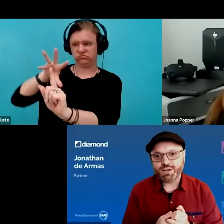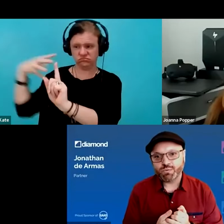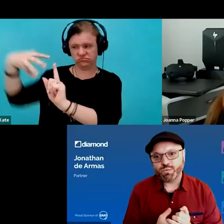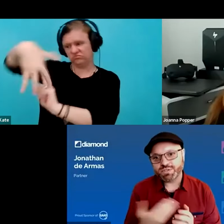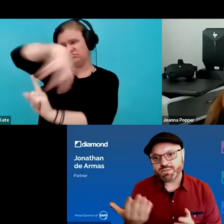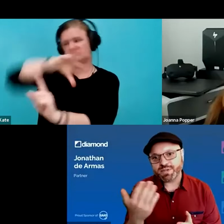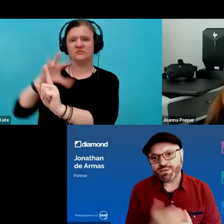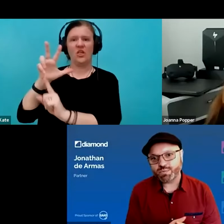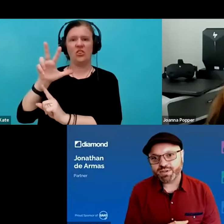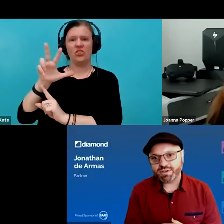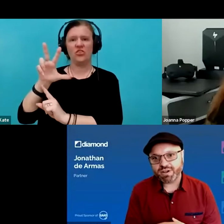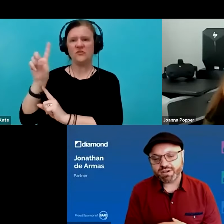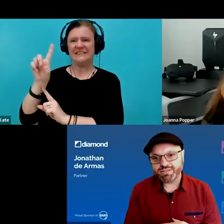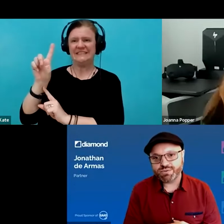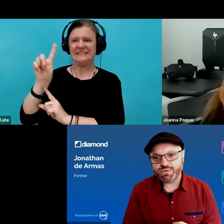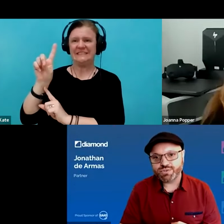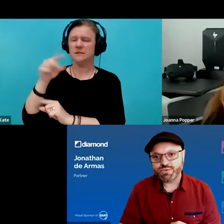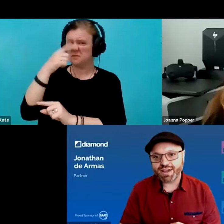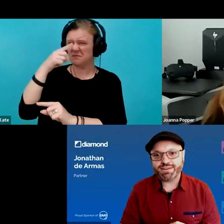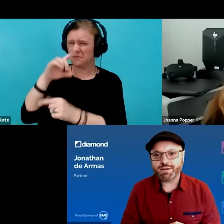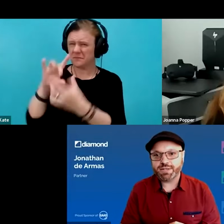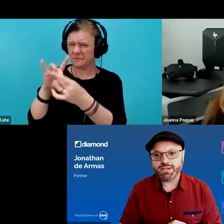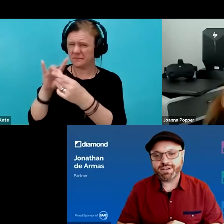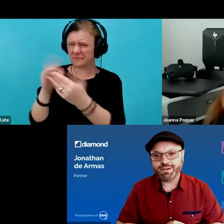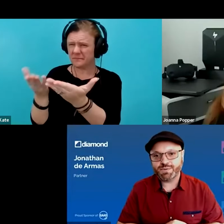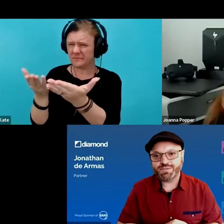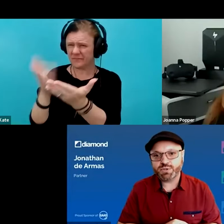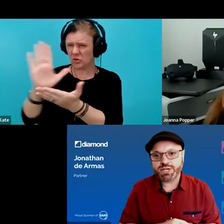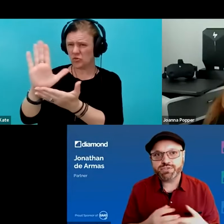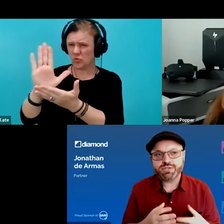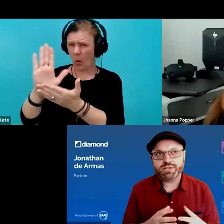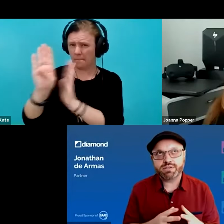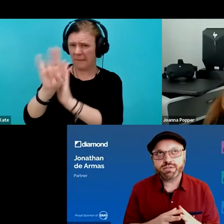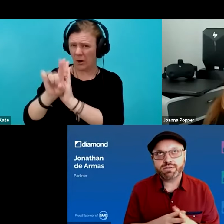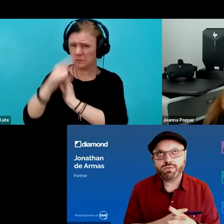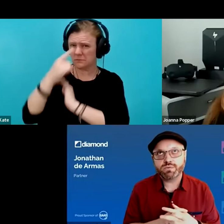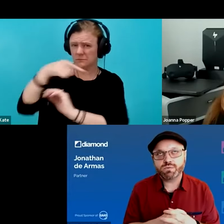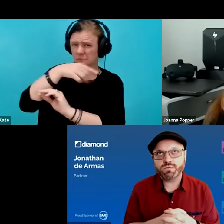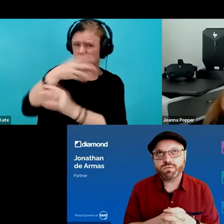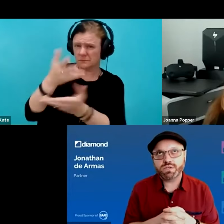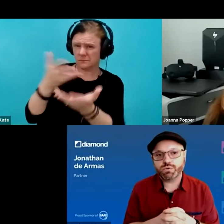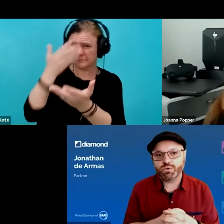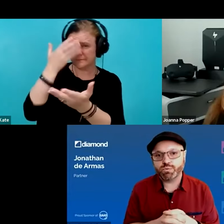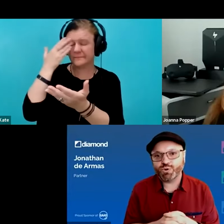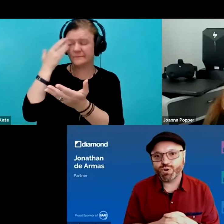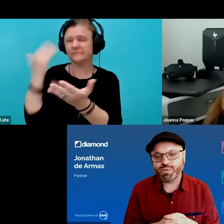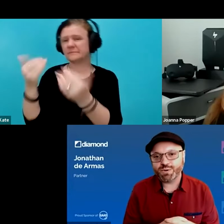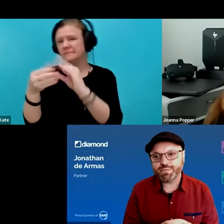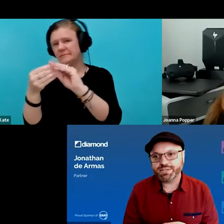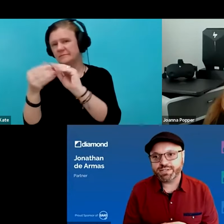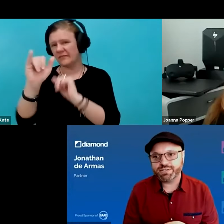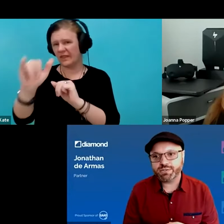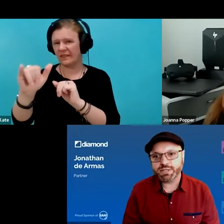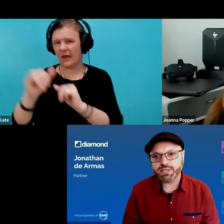Would you speak a little bit to to that. I think it's really interesting to hear a little bit more about what Metastage is doing.